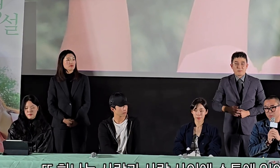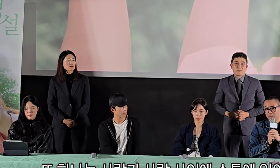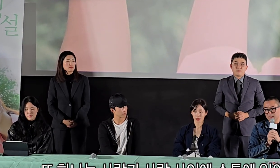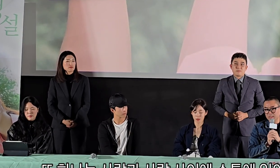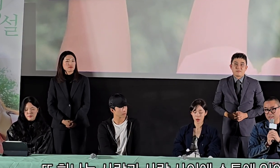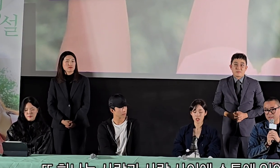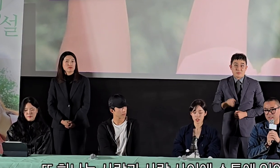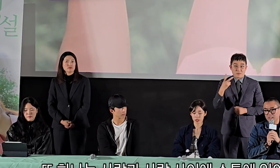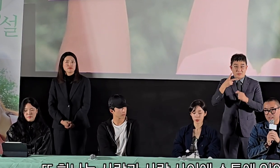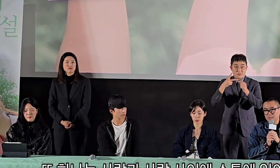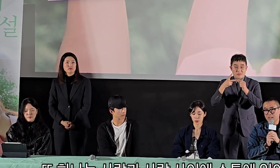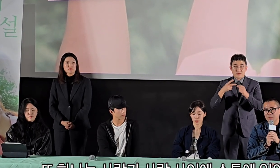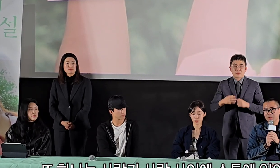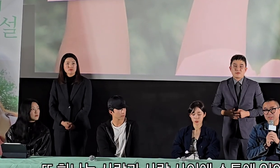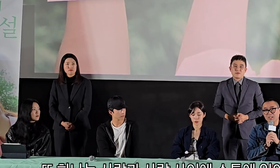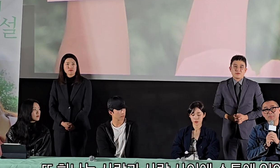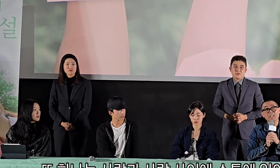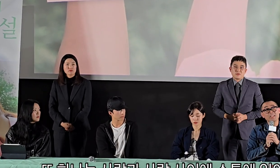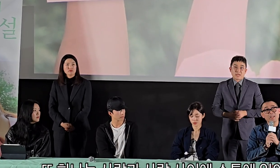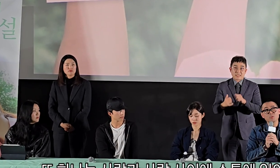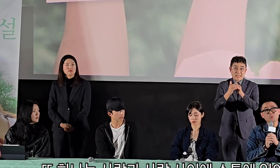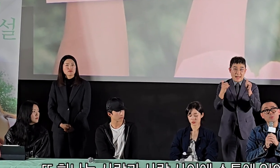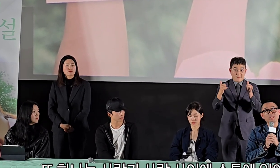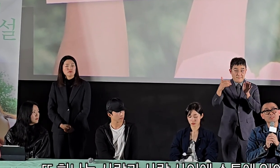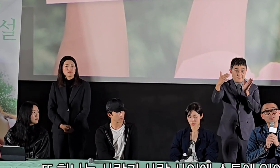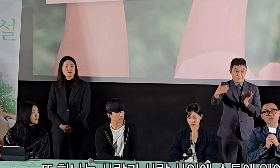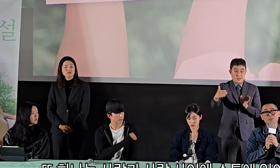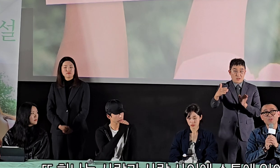Another thing is that I briefly thought about